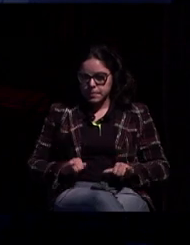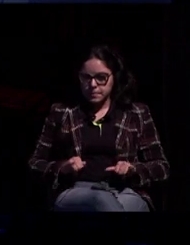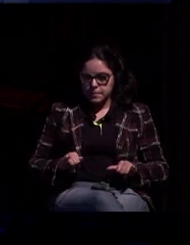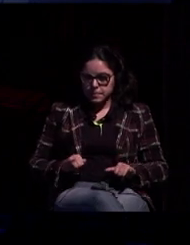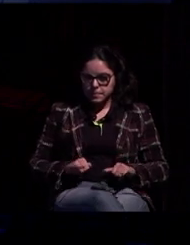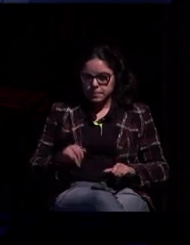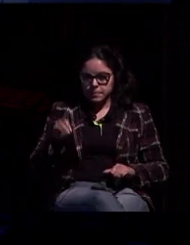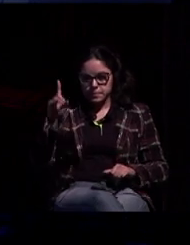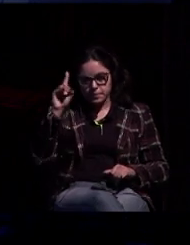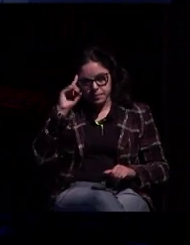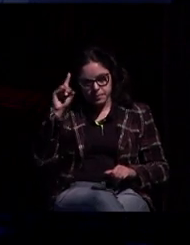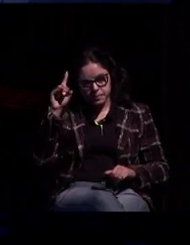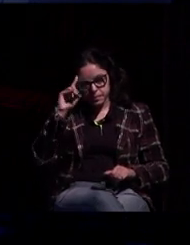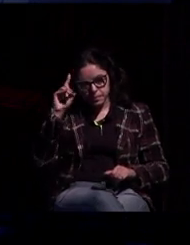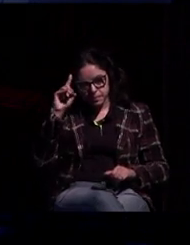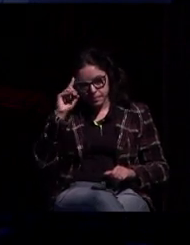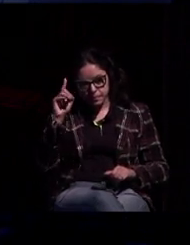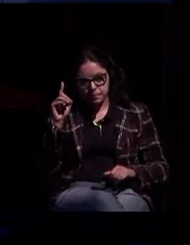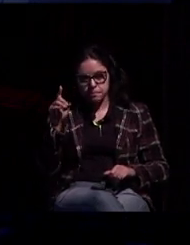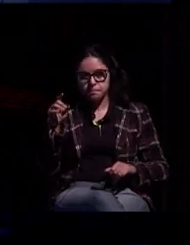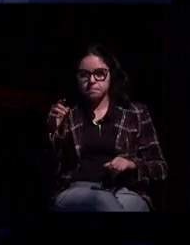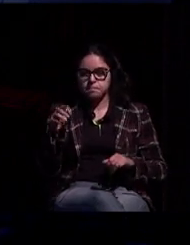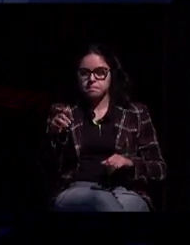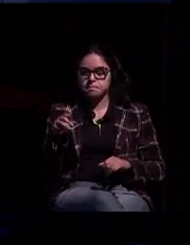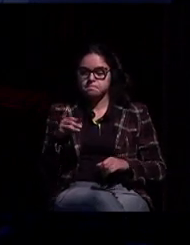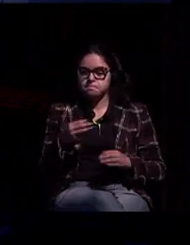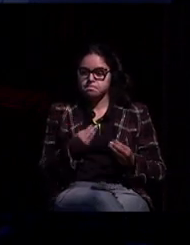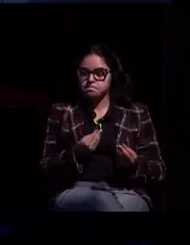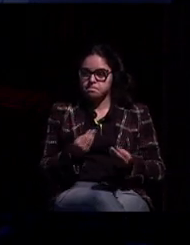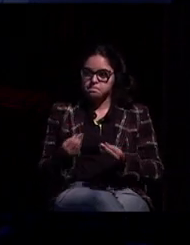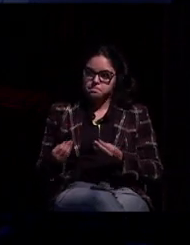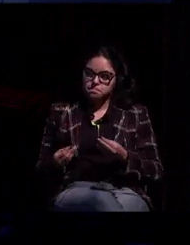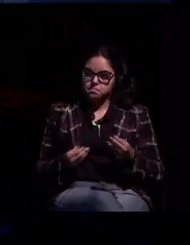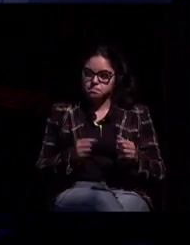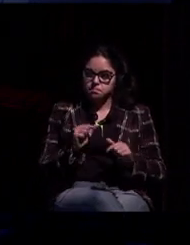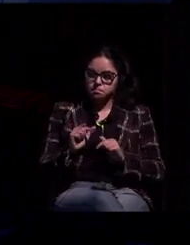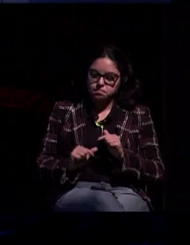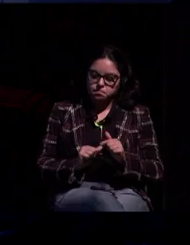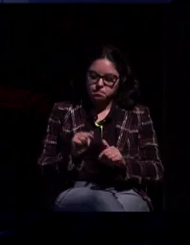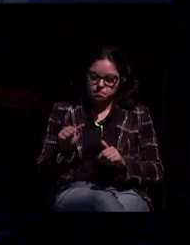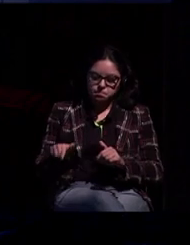for millions of men and women in the sector. We are talking about labor health issues,